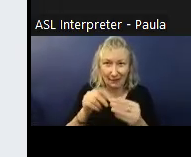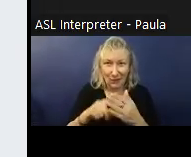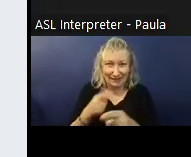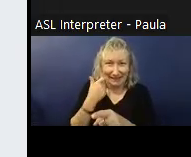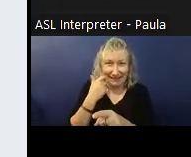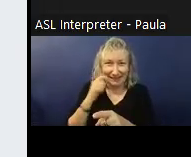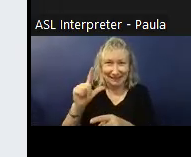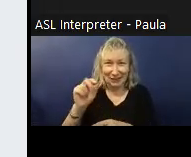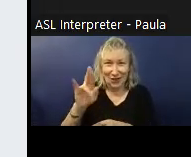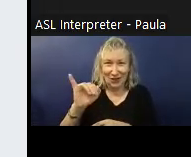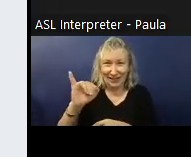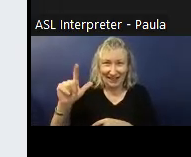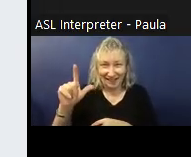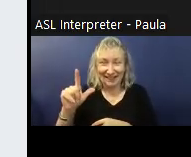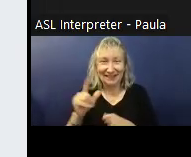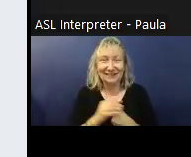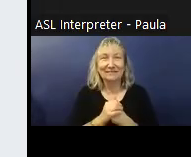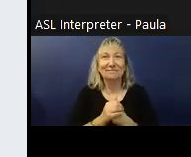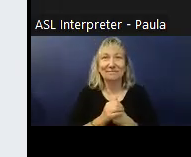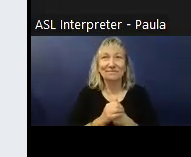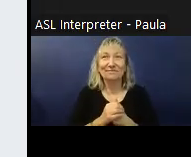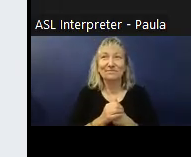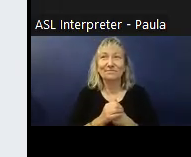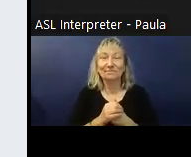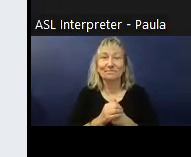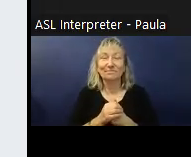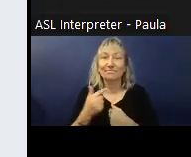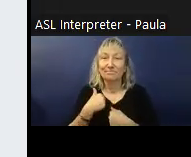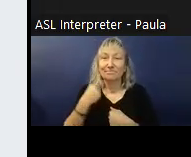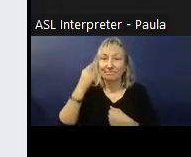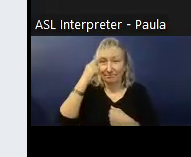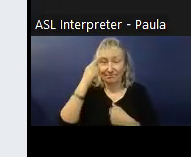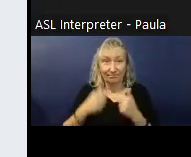And really what is like the most important thing that I wanted to